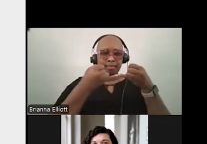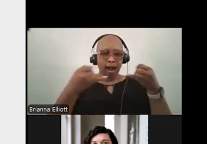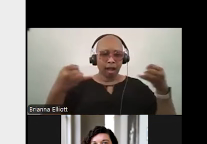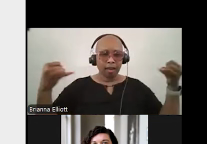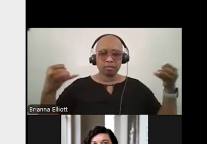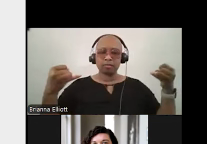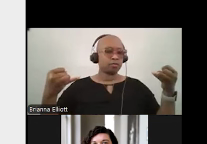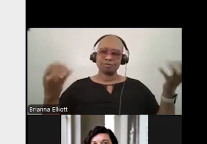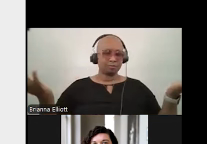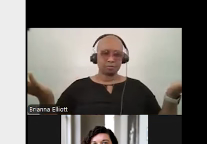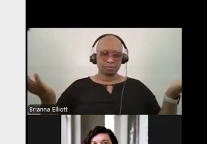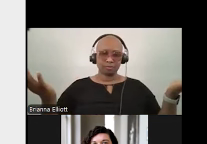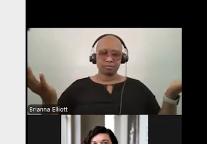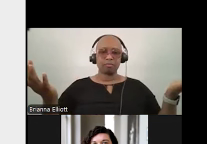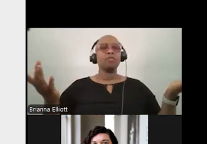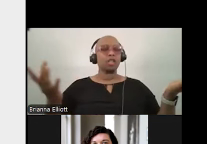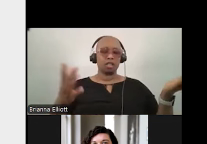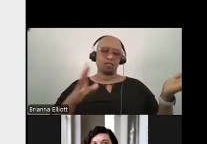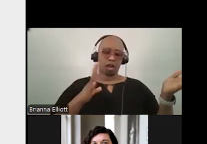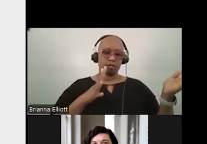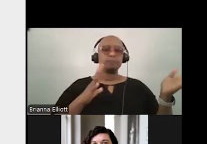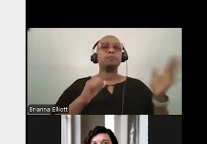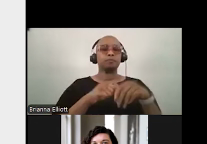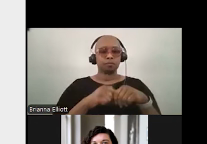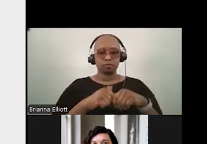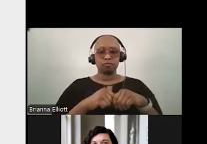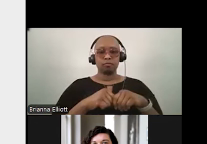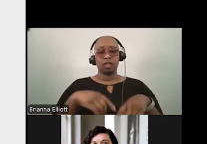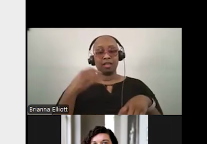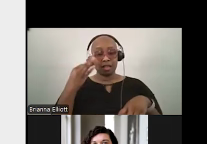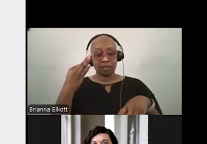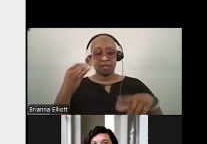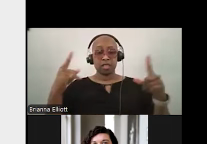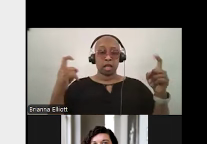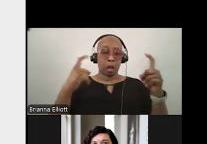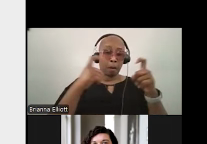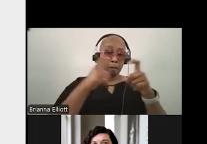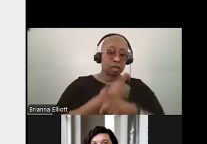it. It's absolutely fine. If you have things like complex images like charts and diagrams,